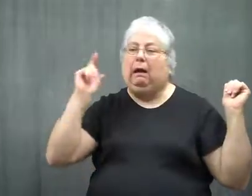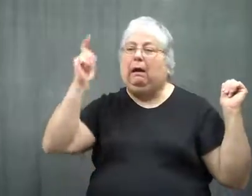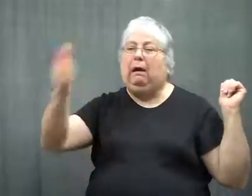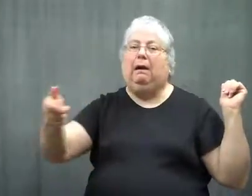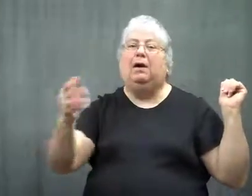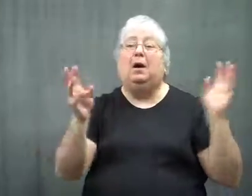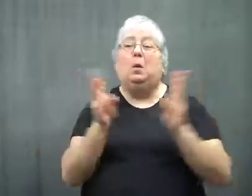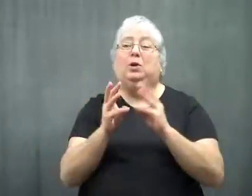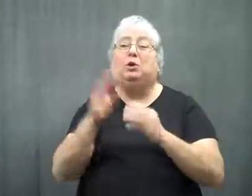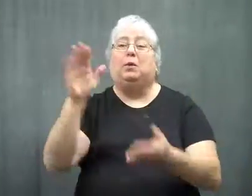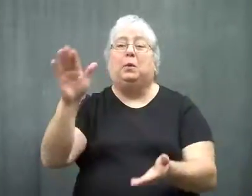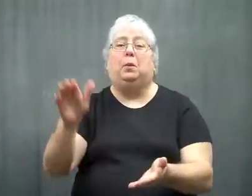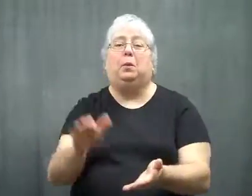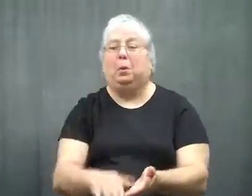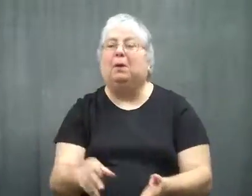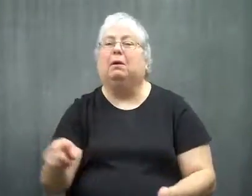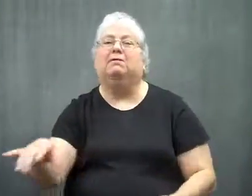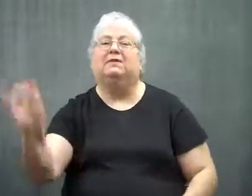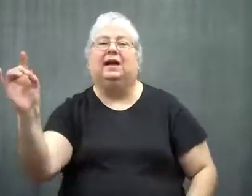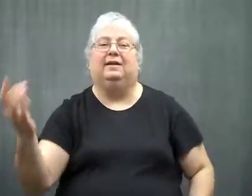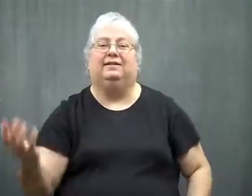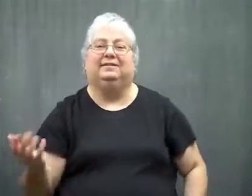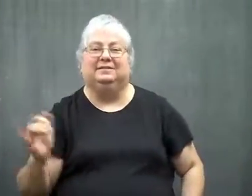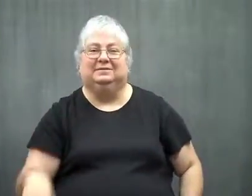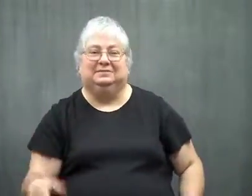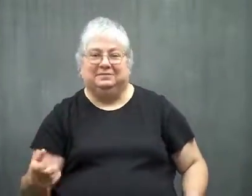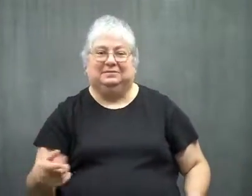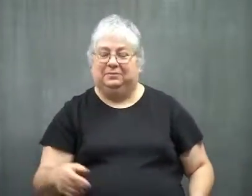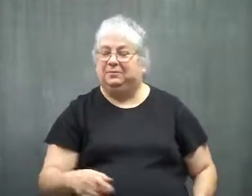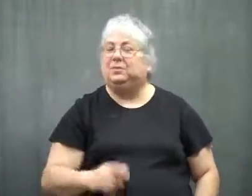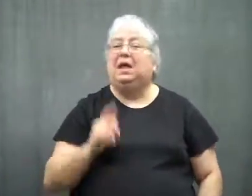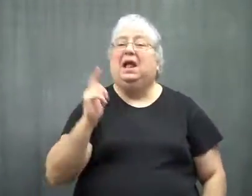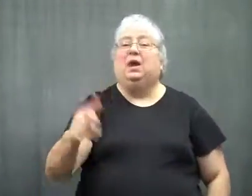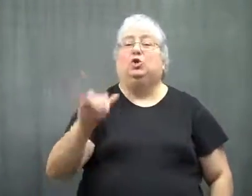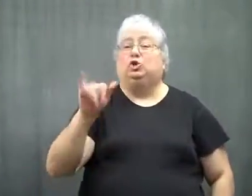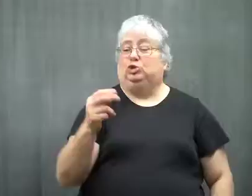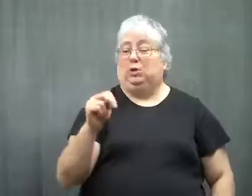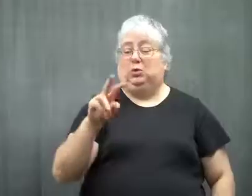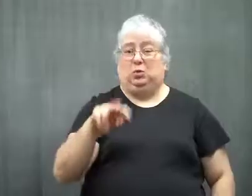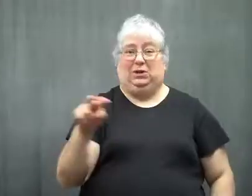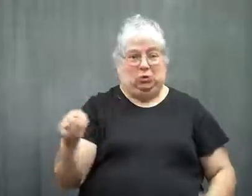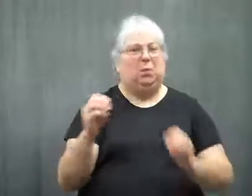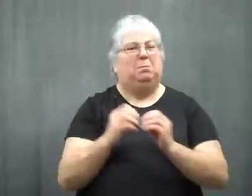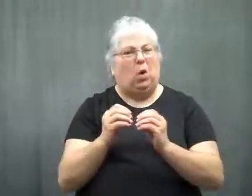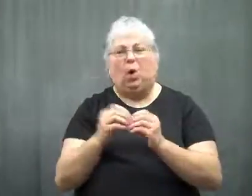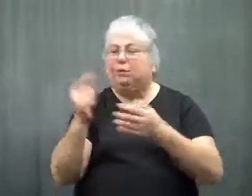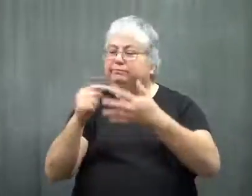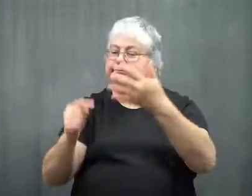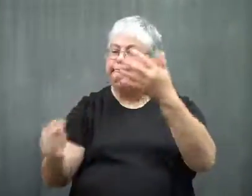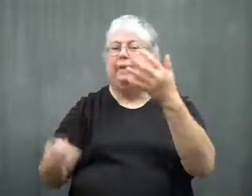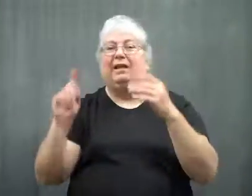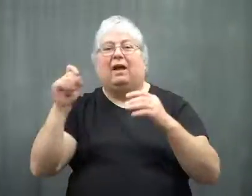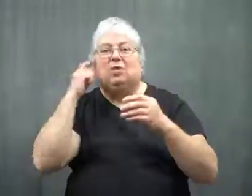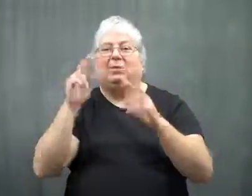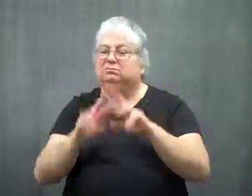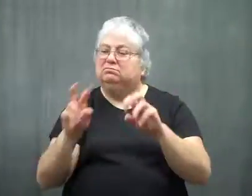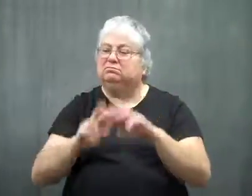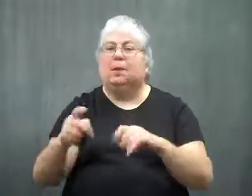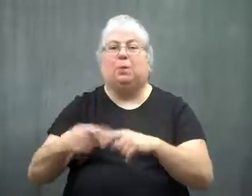Then when the water level dropped that winter, they found the body. On January 22, the prosecution released more information about the body.